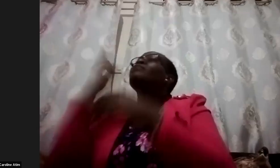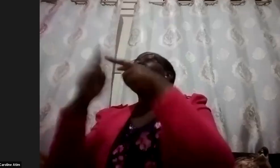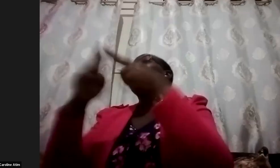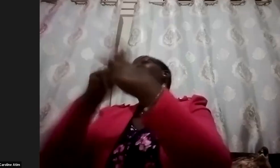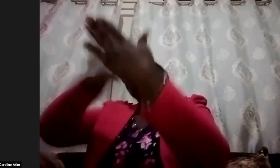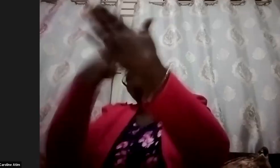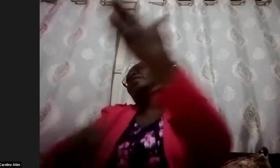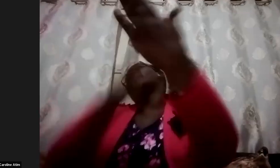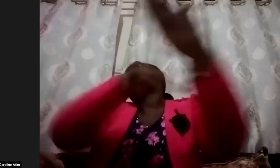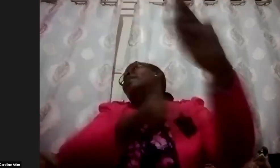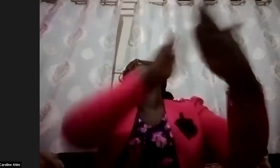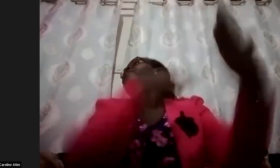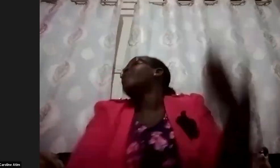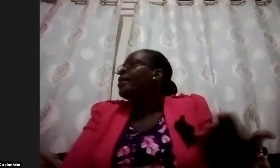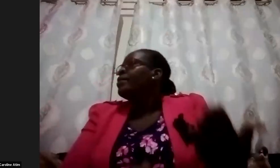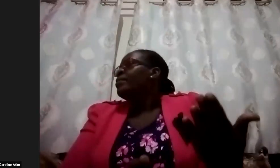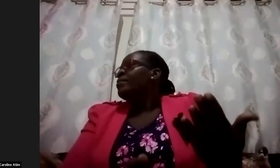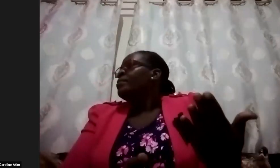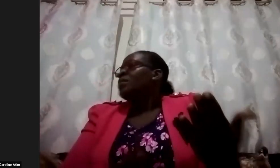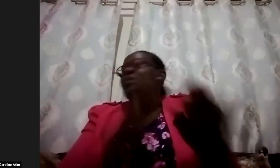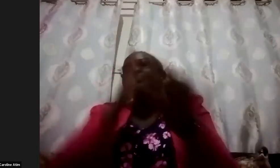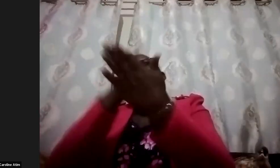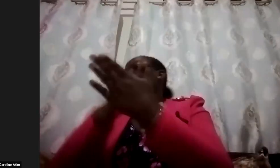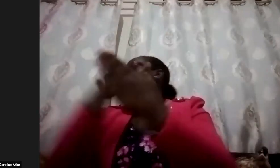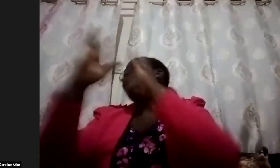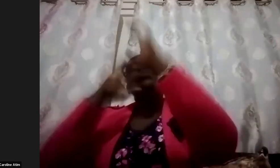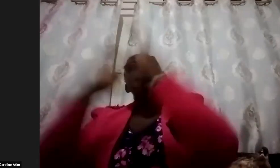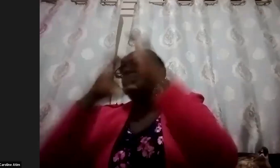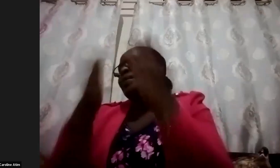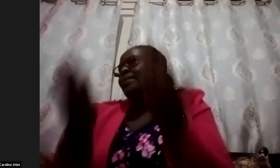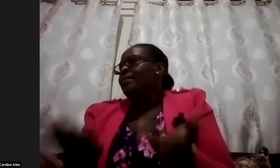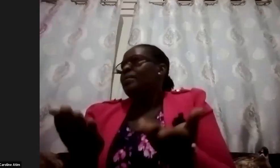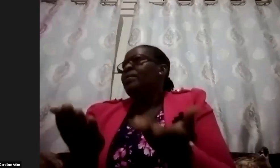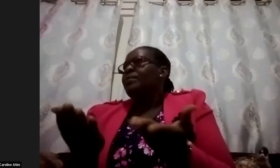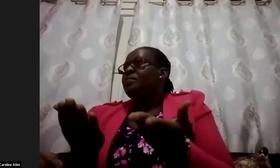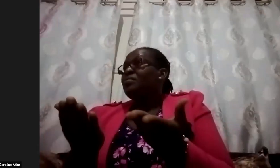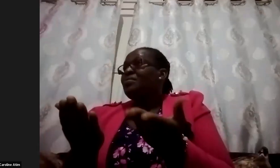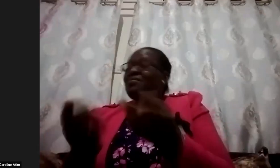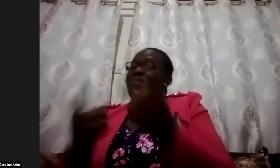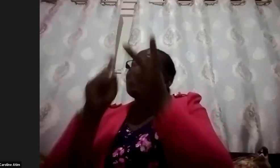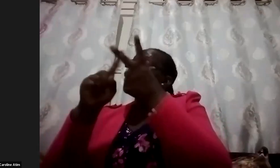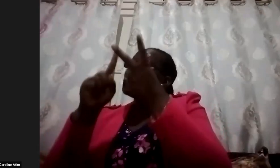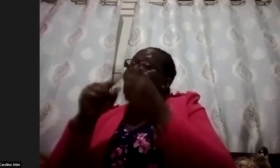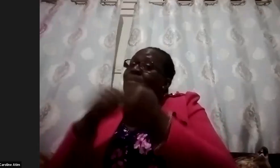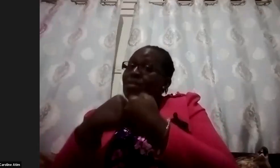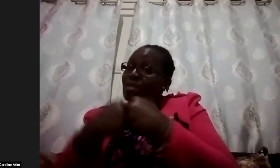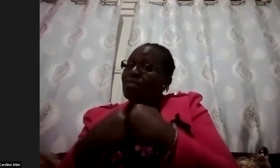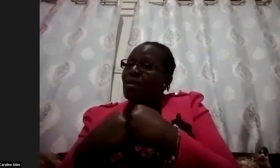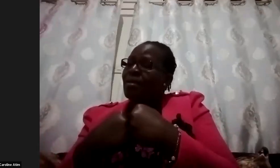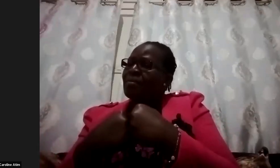many deaf refugees are usually filled interviews due to this communication challenge. And secondly, another